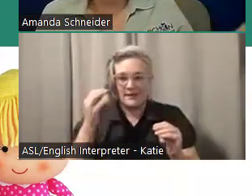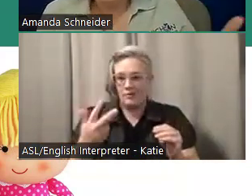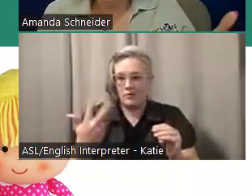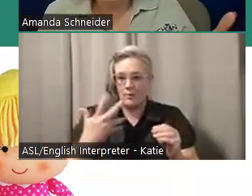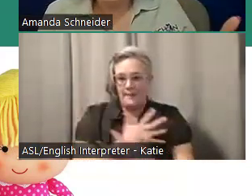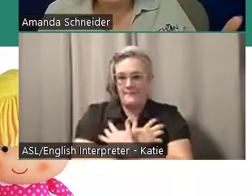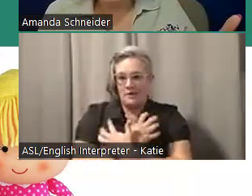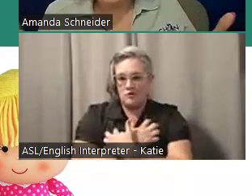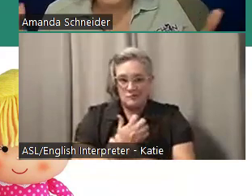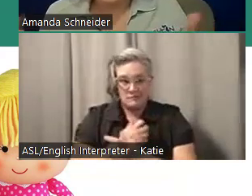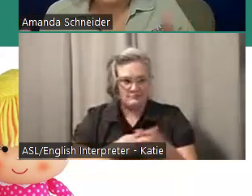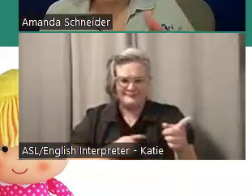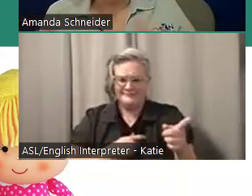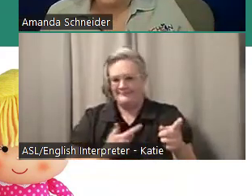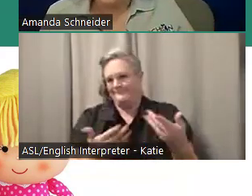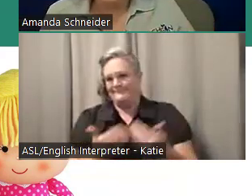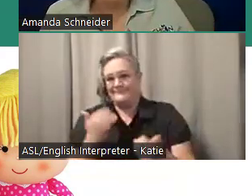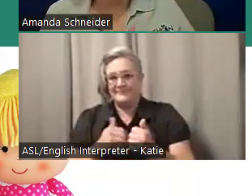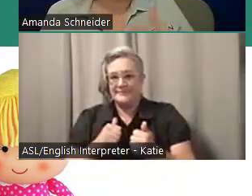This is something you could easily act out at home.